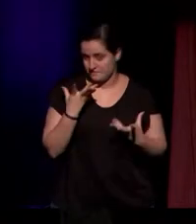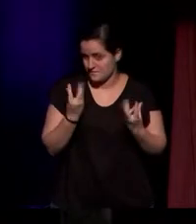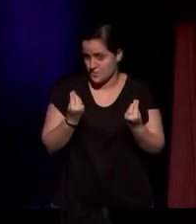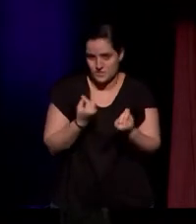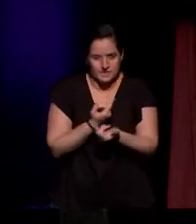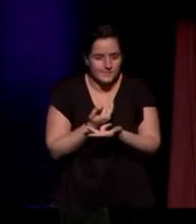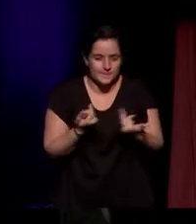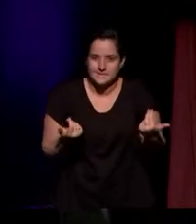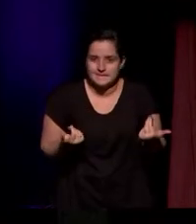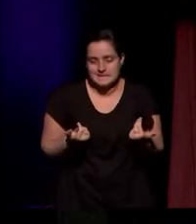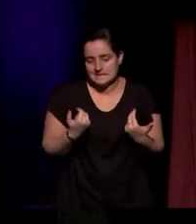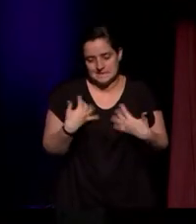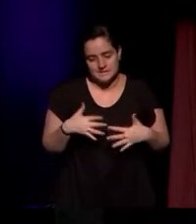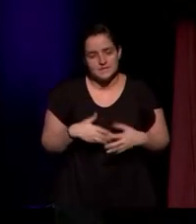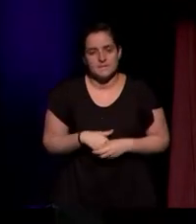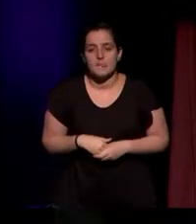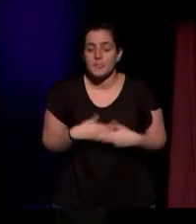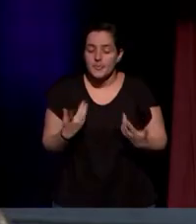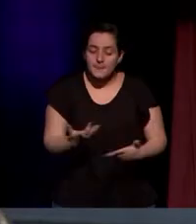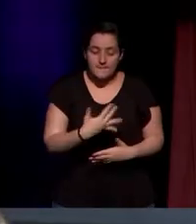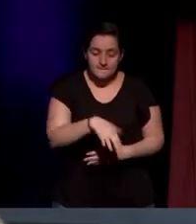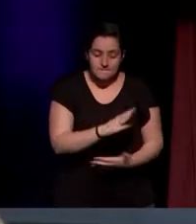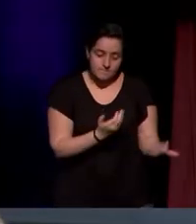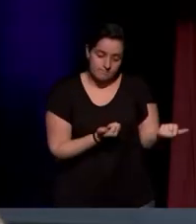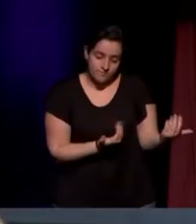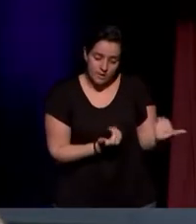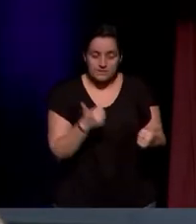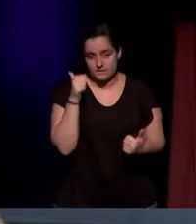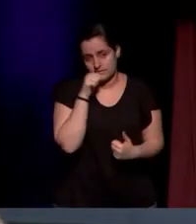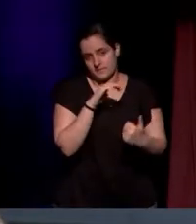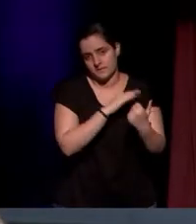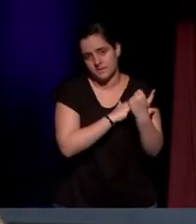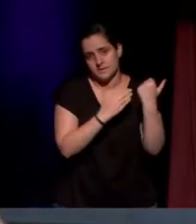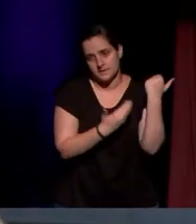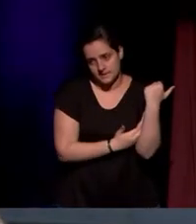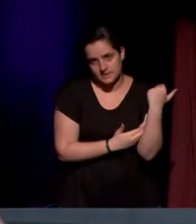These young feminists, at an early stage,